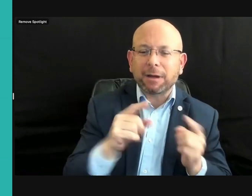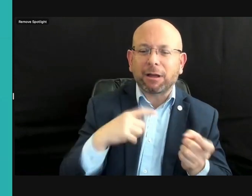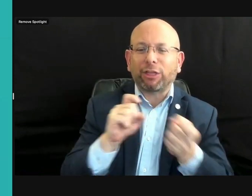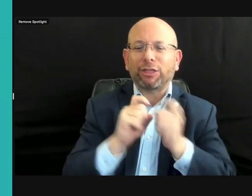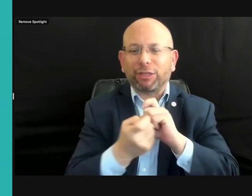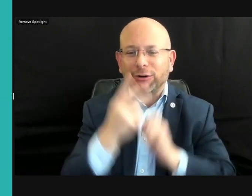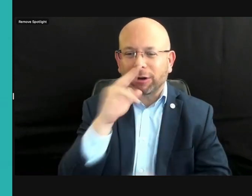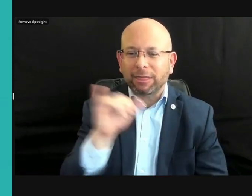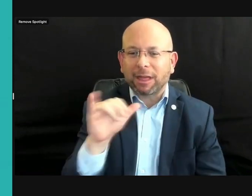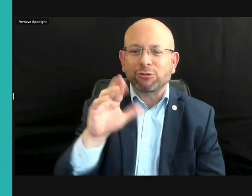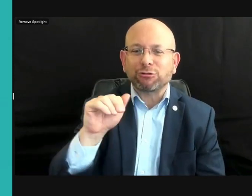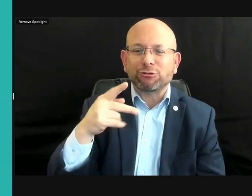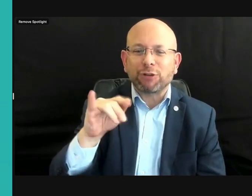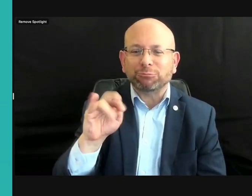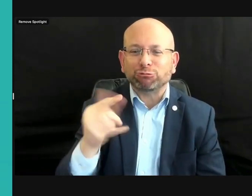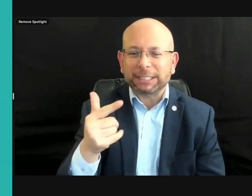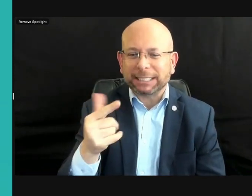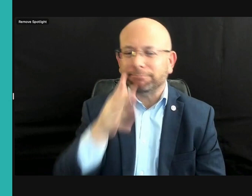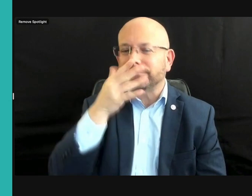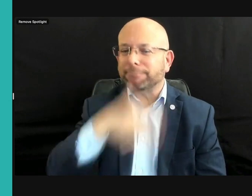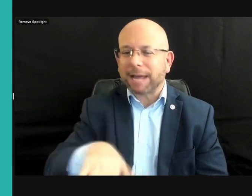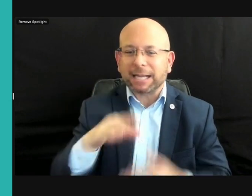Dead Dey Say, intentionally misspelled,